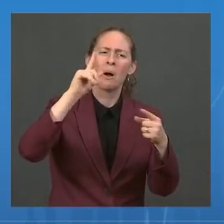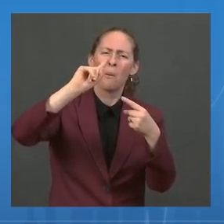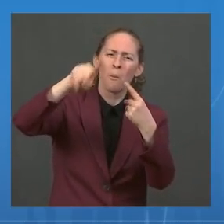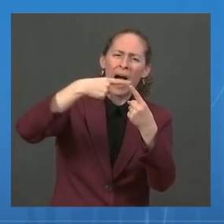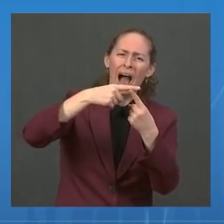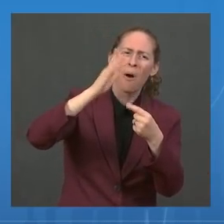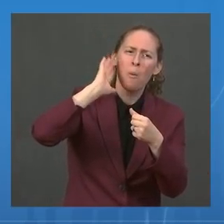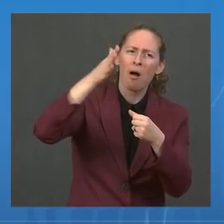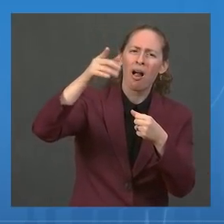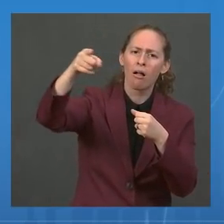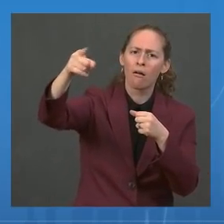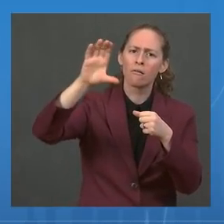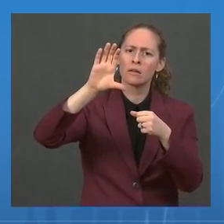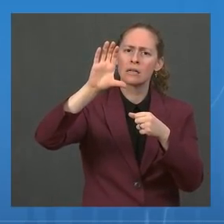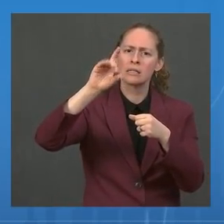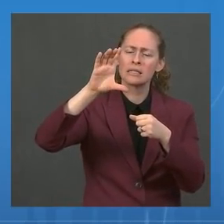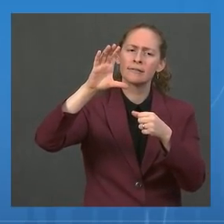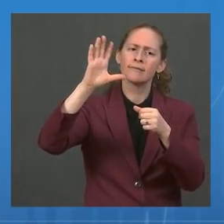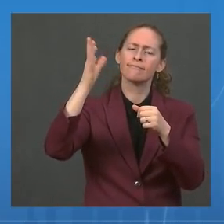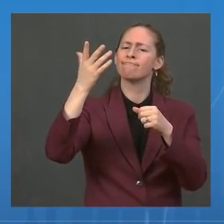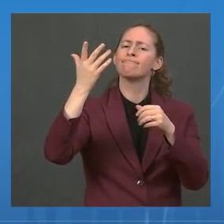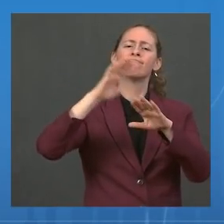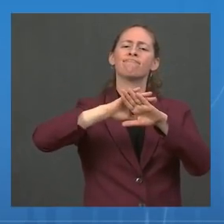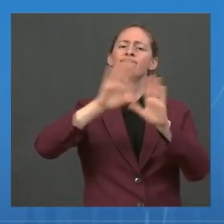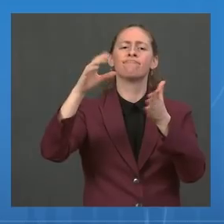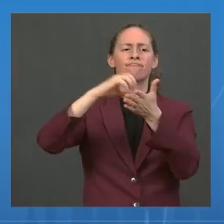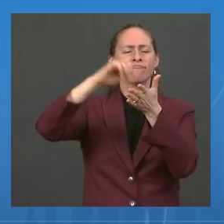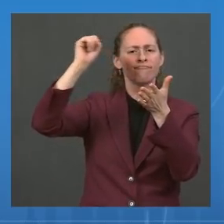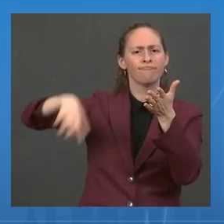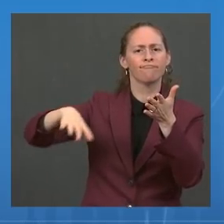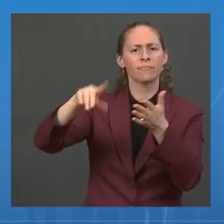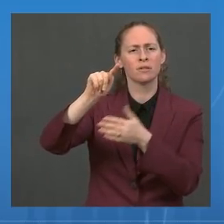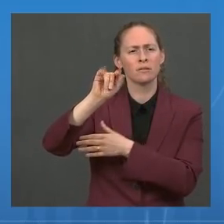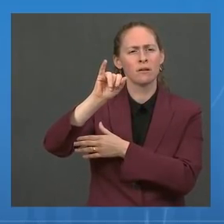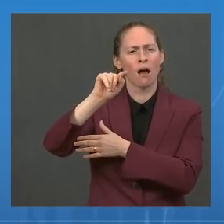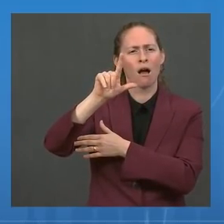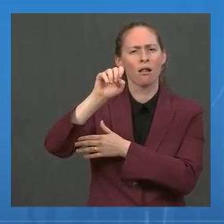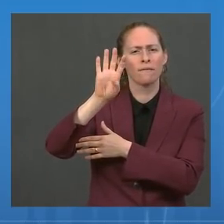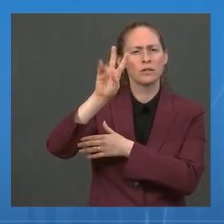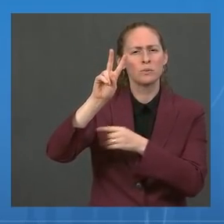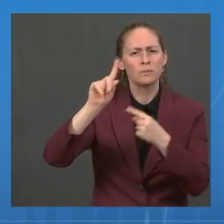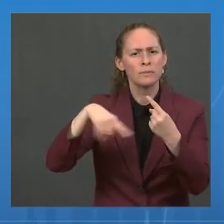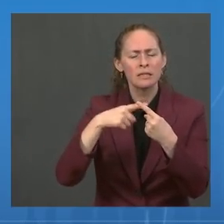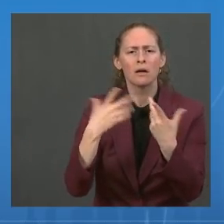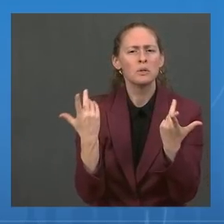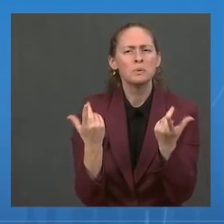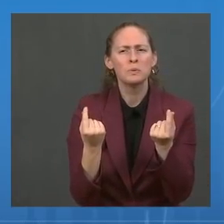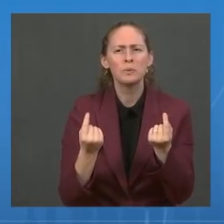And are you considering lifting it in the near future? Mr. Zients: Good. Why don't I take the first question on testing and then over to Dr. Walensky.